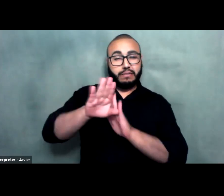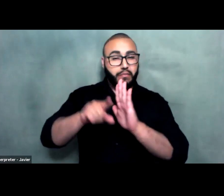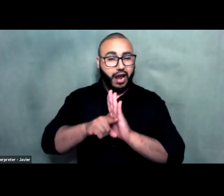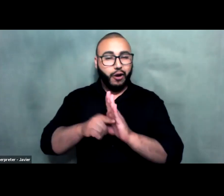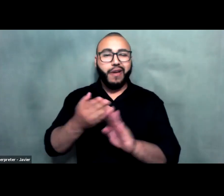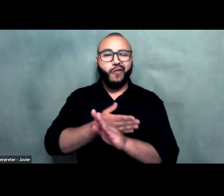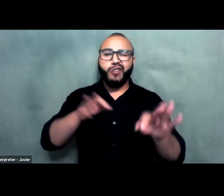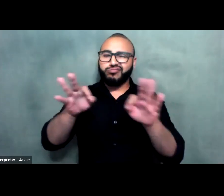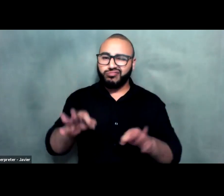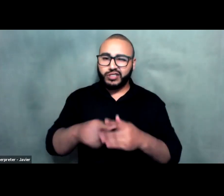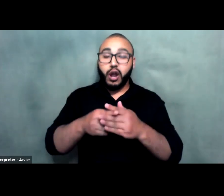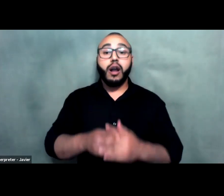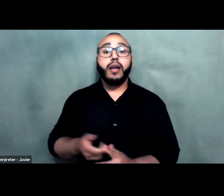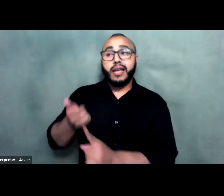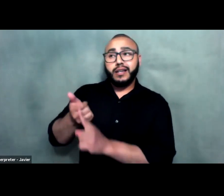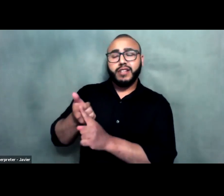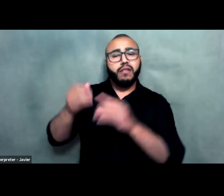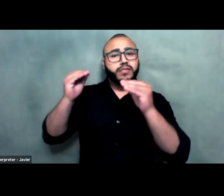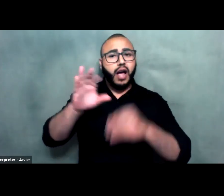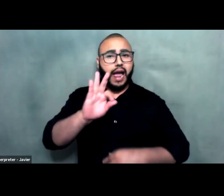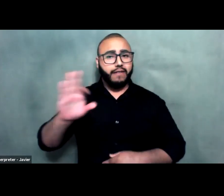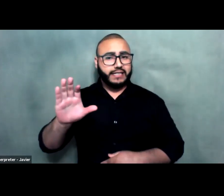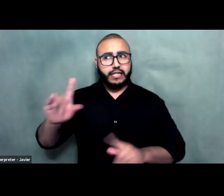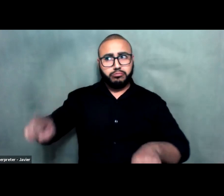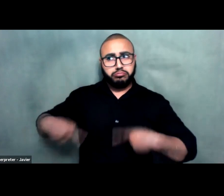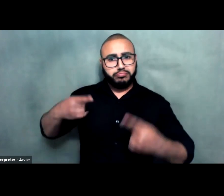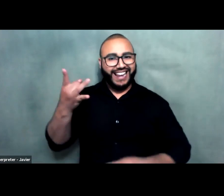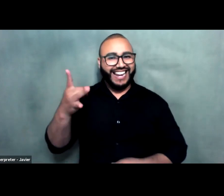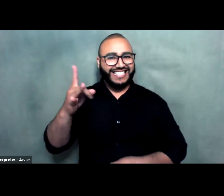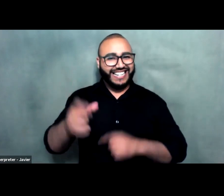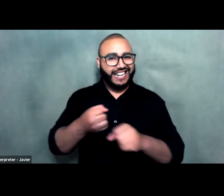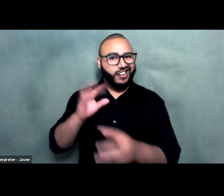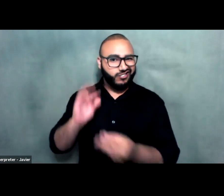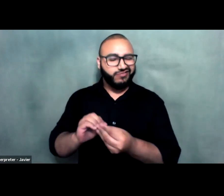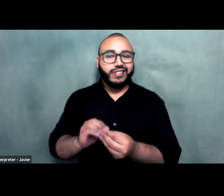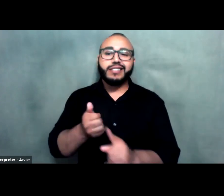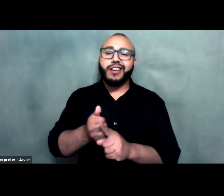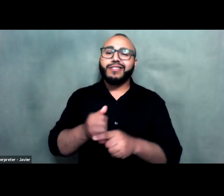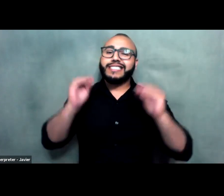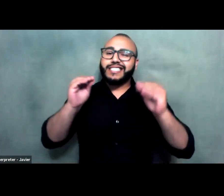description. He's taught for Fresno City here for 18 years. He teaches us history, I'm